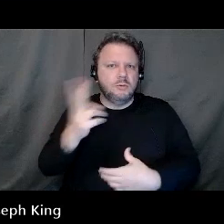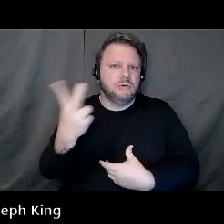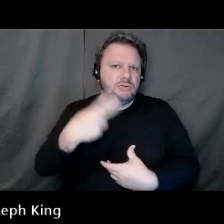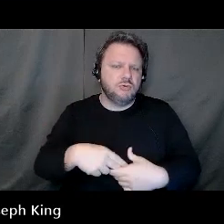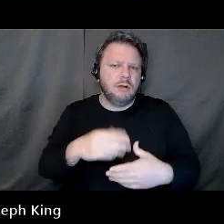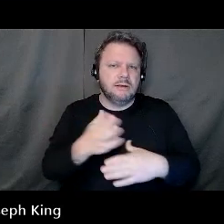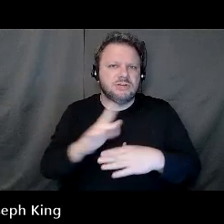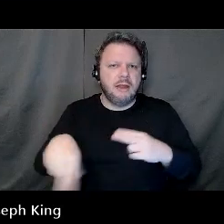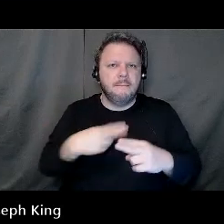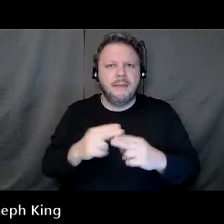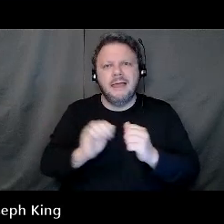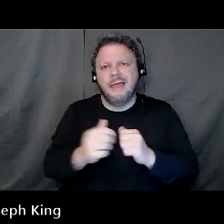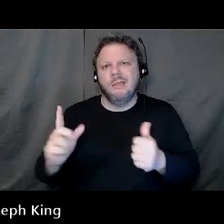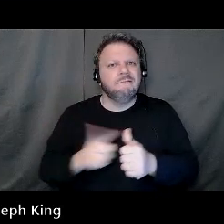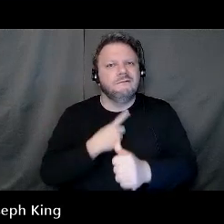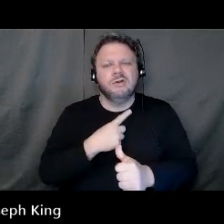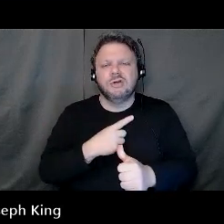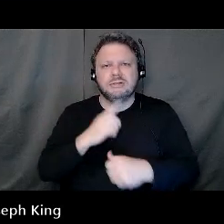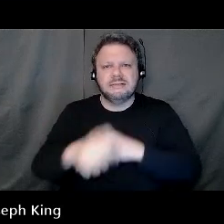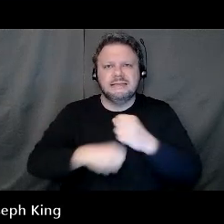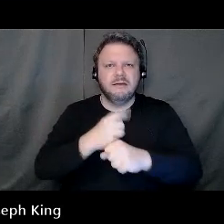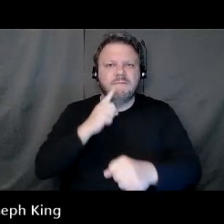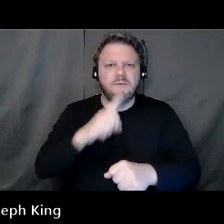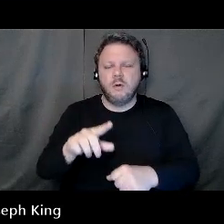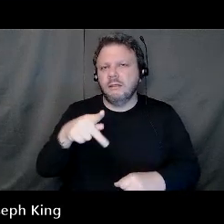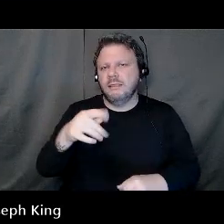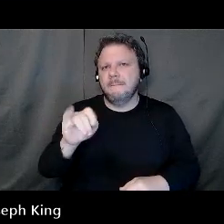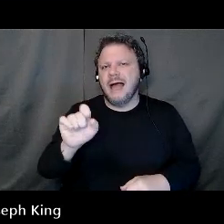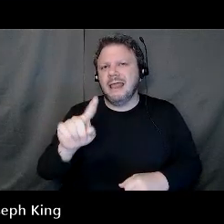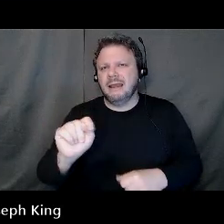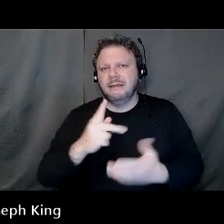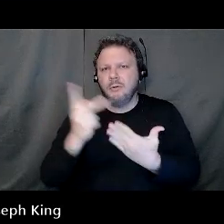us to share a little bit about how the first year in the pilot went for that